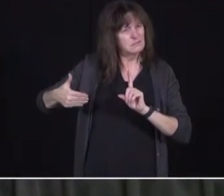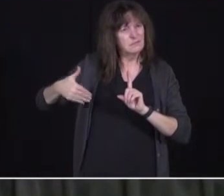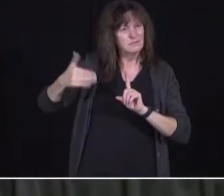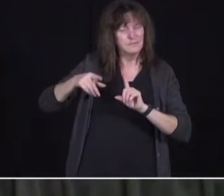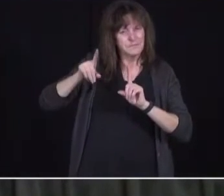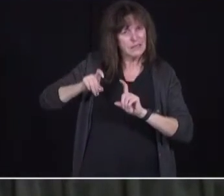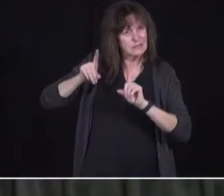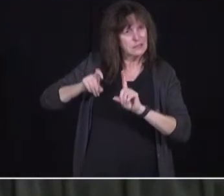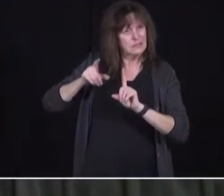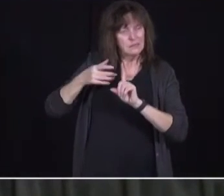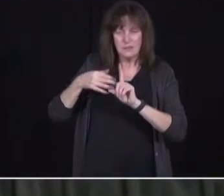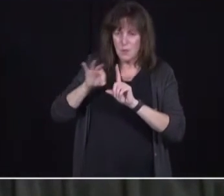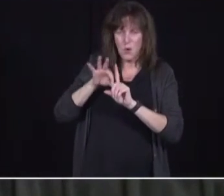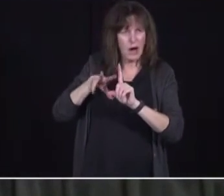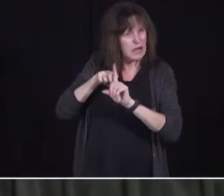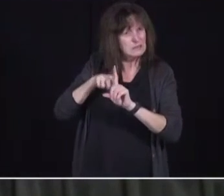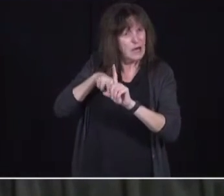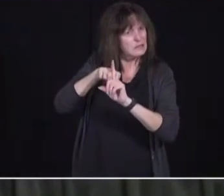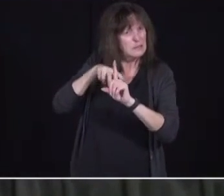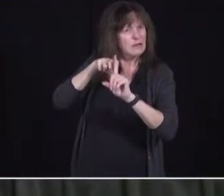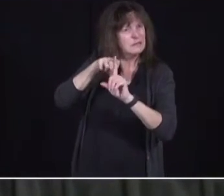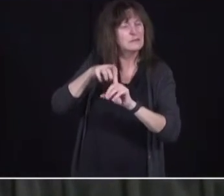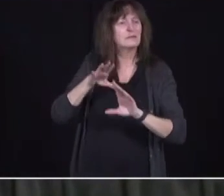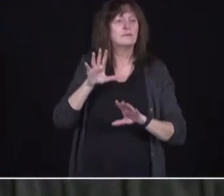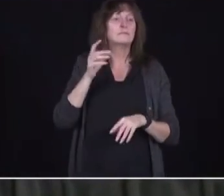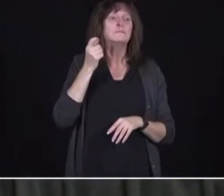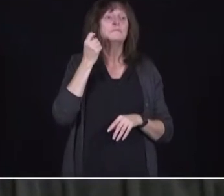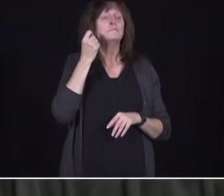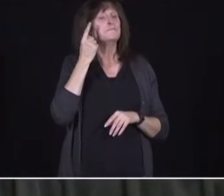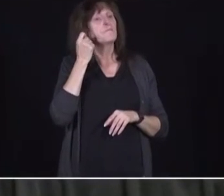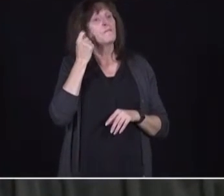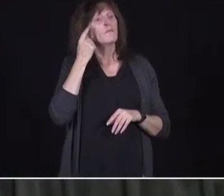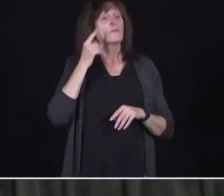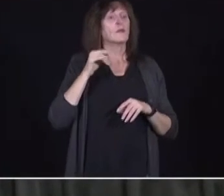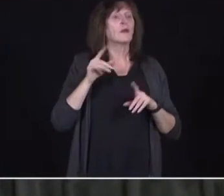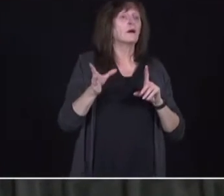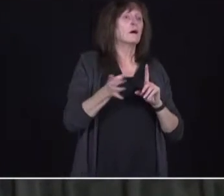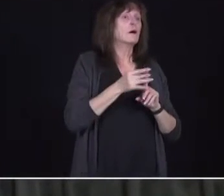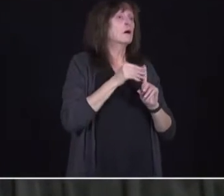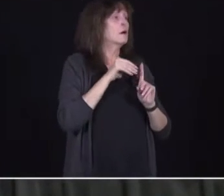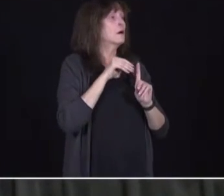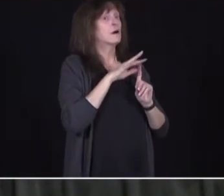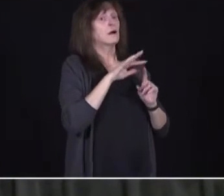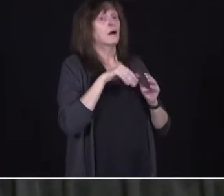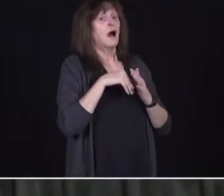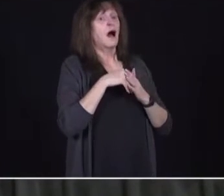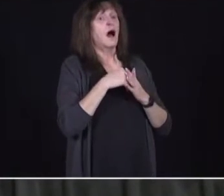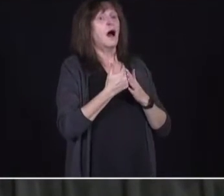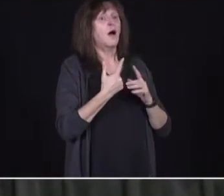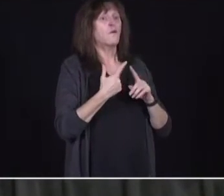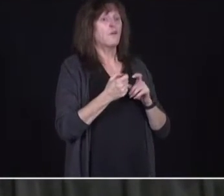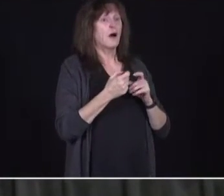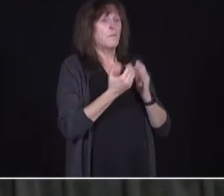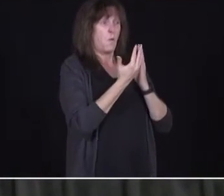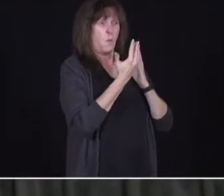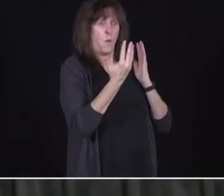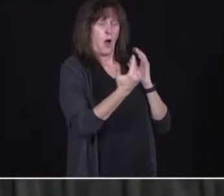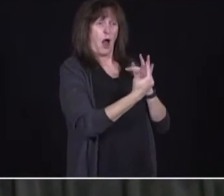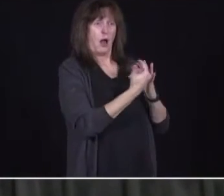The number one priority is to make sure they get tested. Test as much as possible. That's how we will capture it.